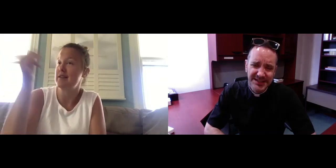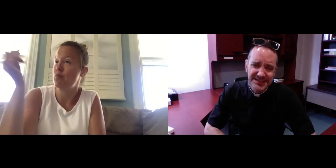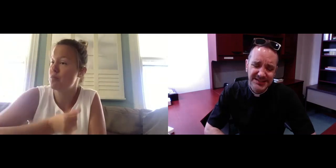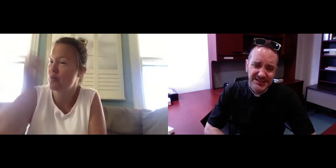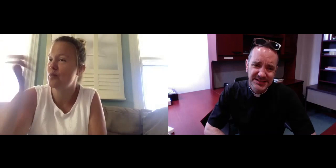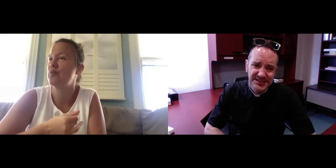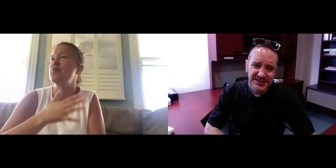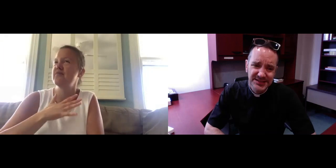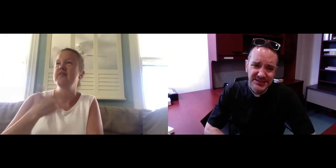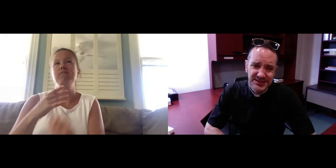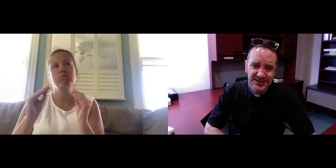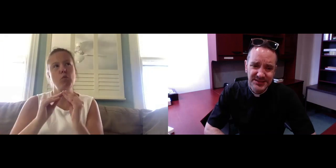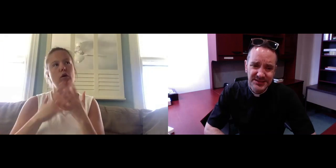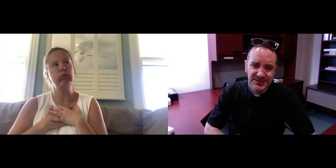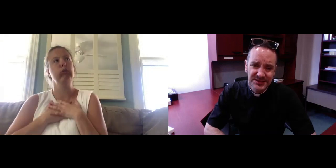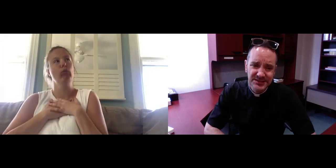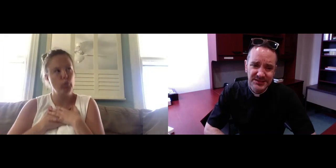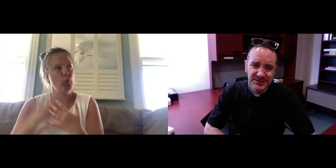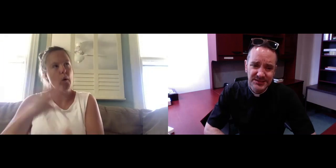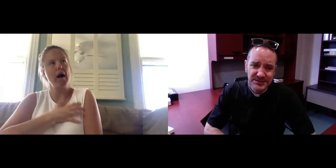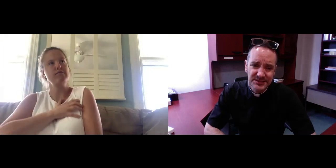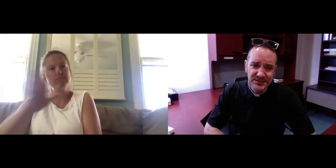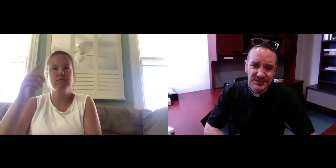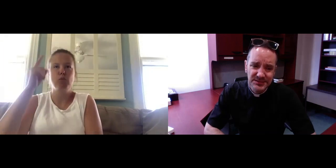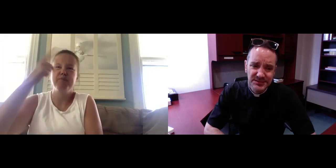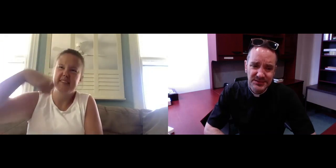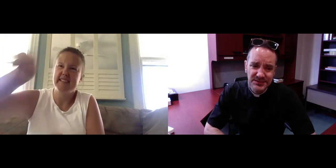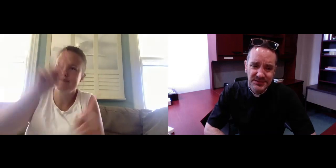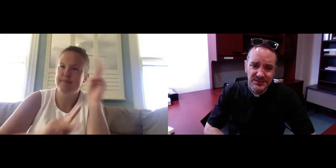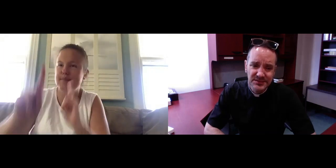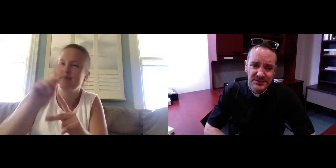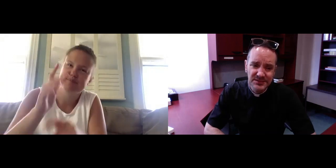who don't have work or food, and they are in a worse position than I am.